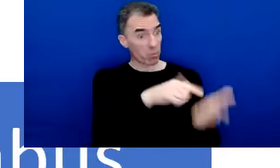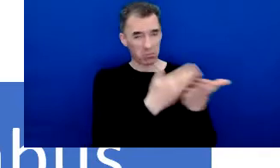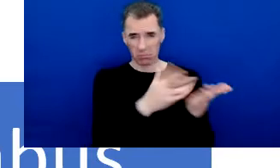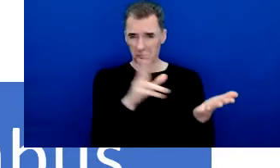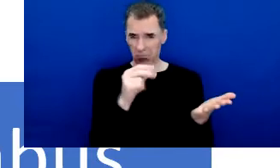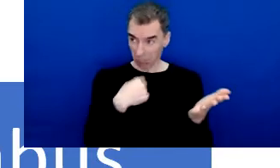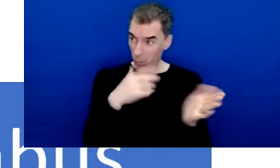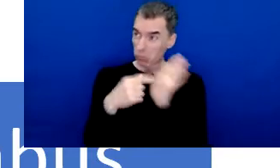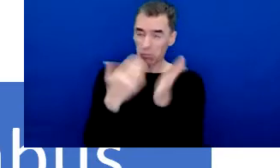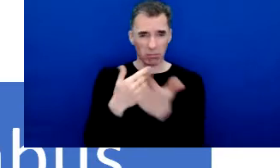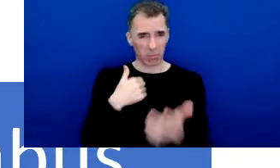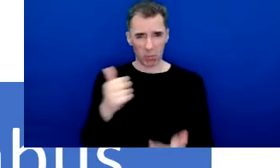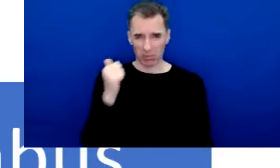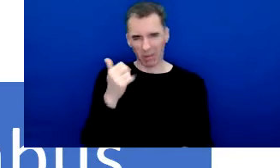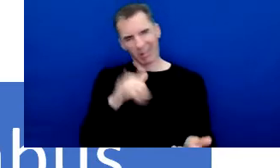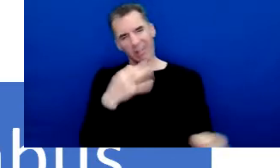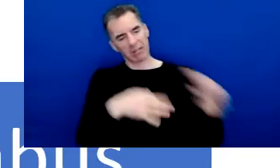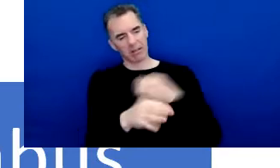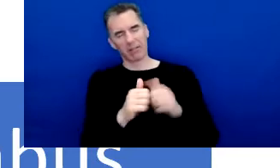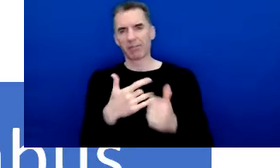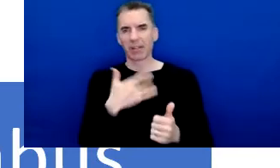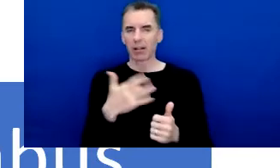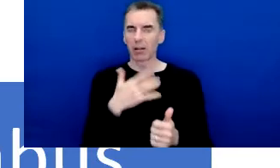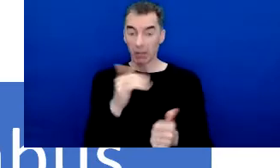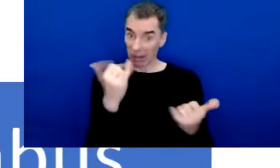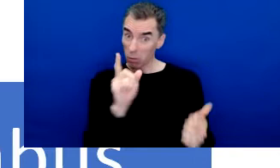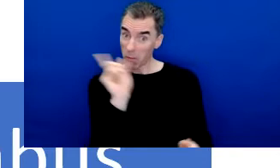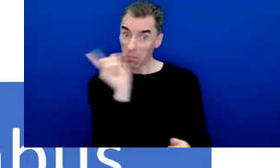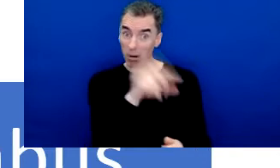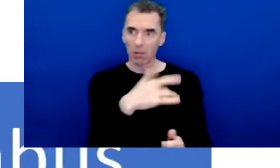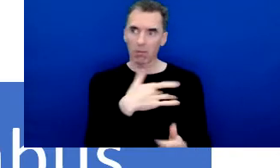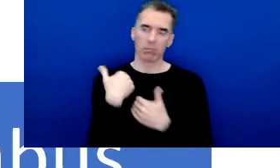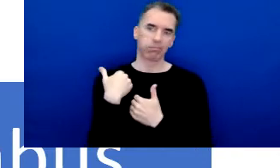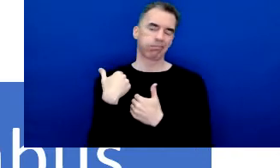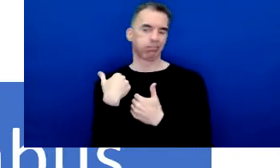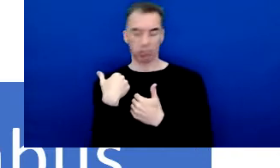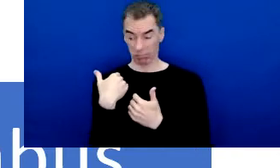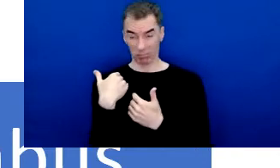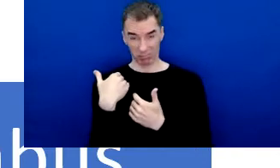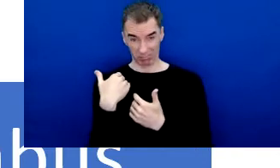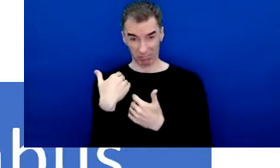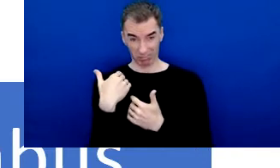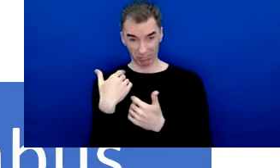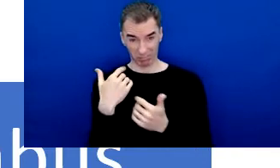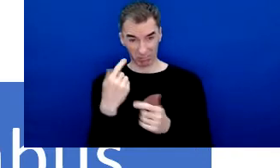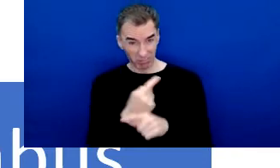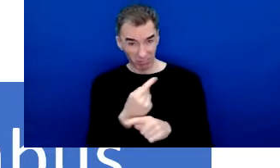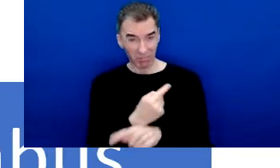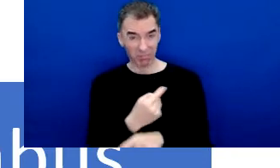So let's just think about the burden that we're putting on students. Is that an undue burden and is it an inequitable burden?